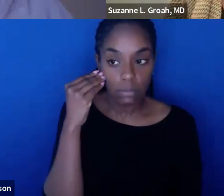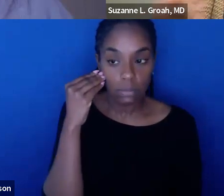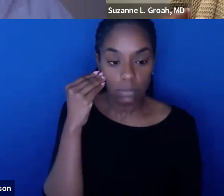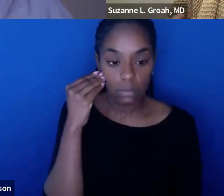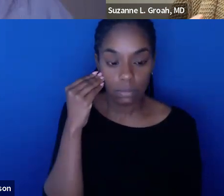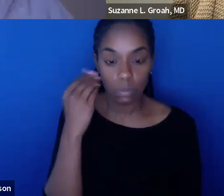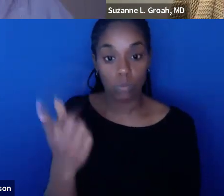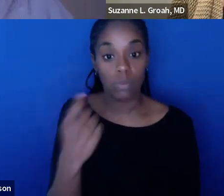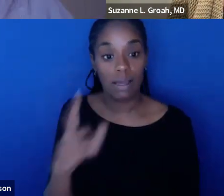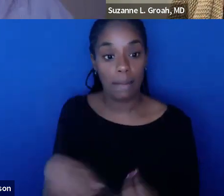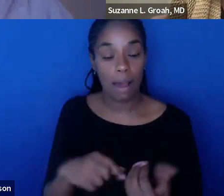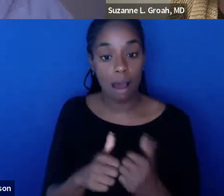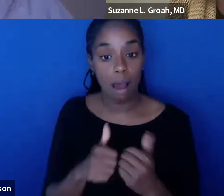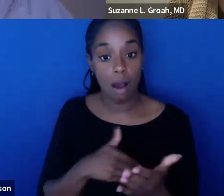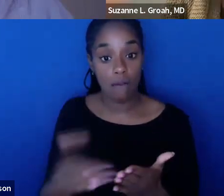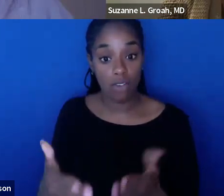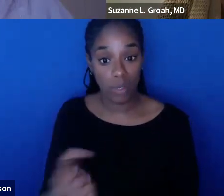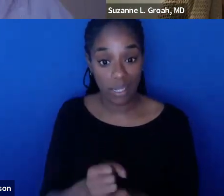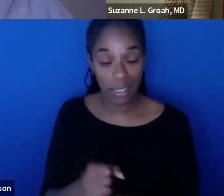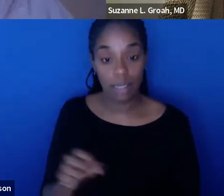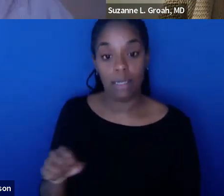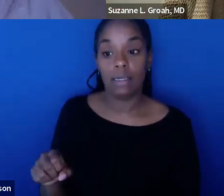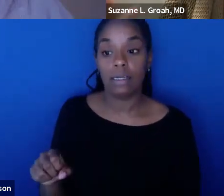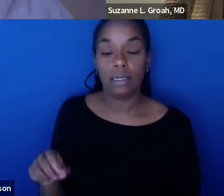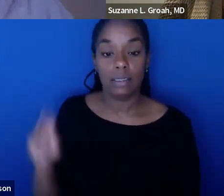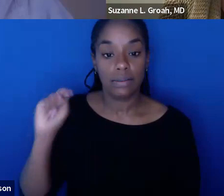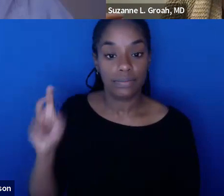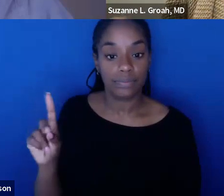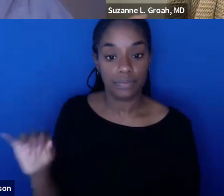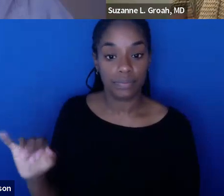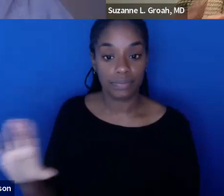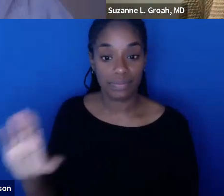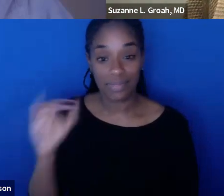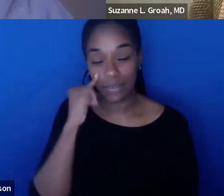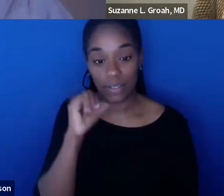about how often do we get urodynamics, well you didn't have to go to the clinic, maybe you’d do it more often.